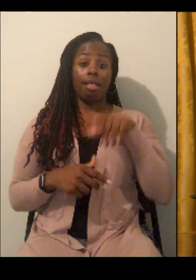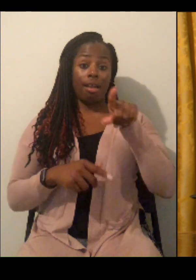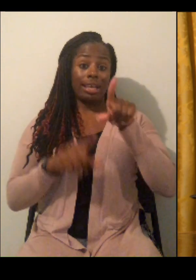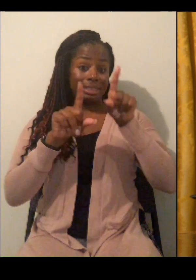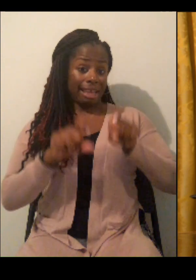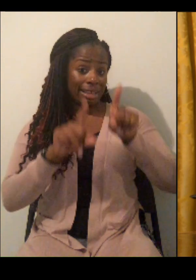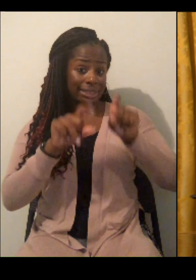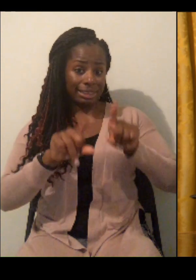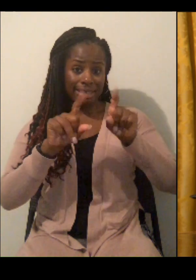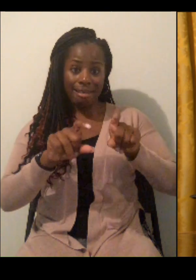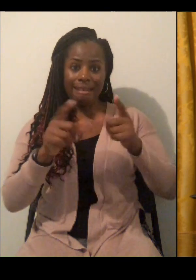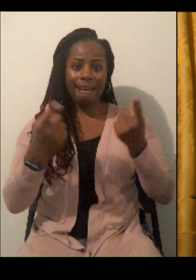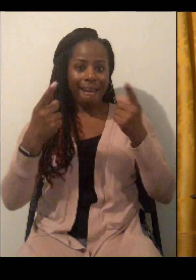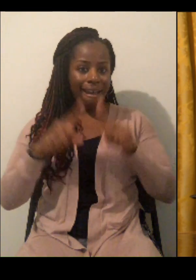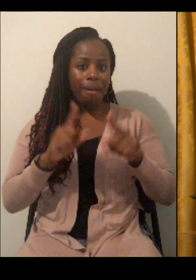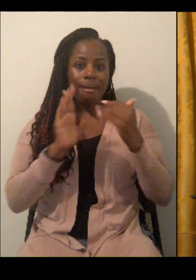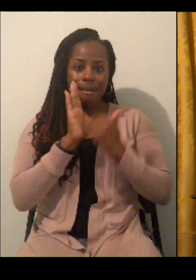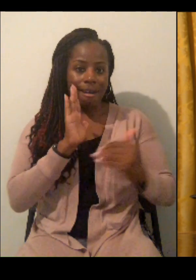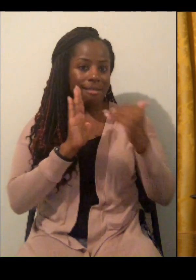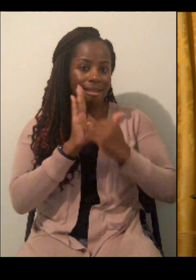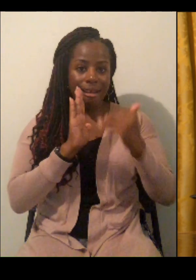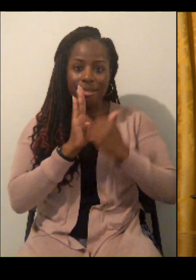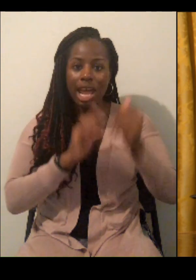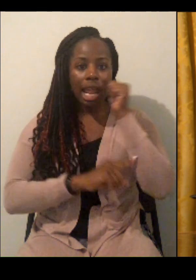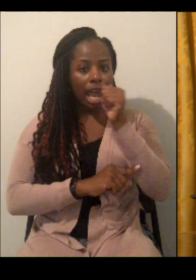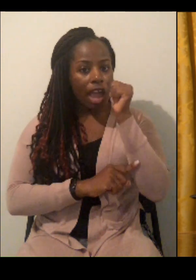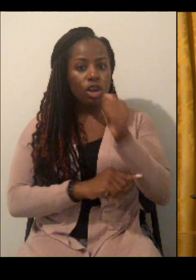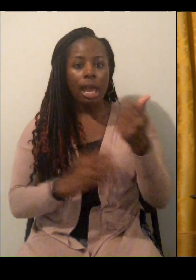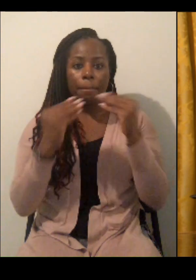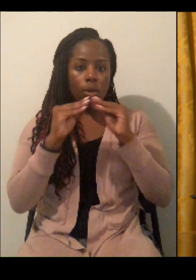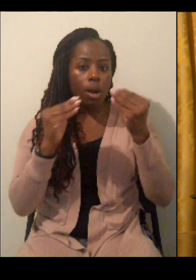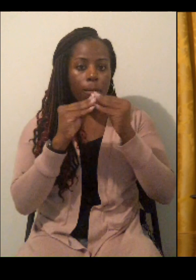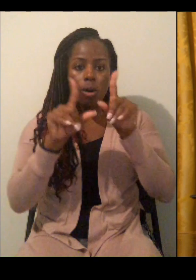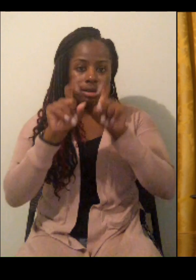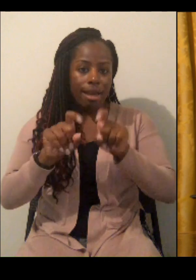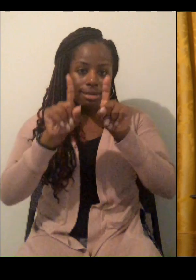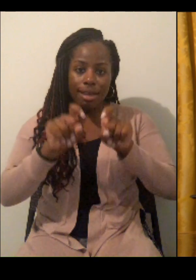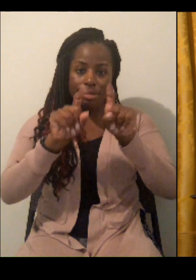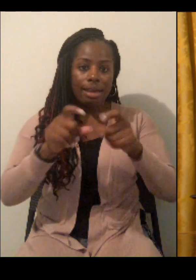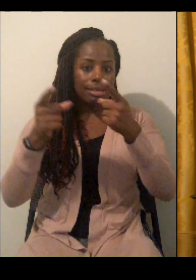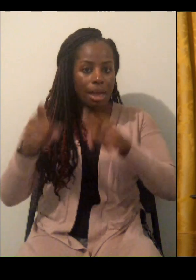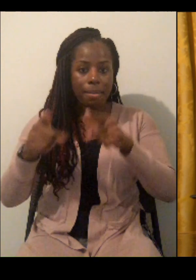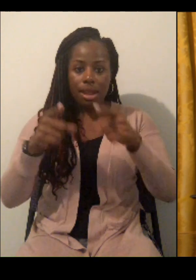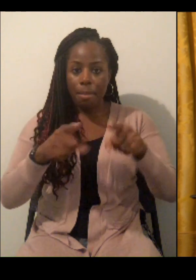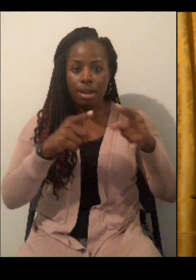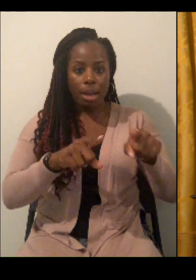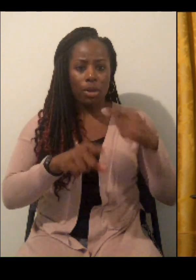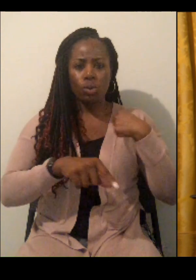rapidly day-by-day we are moving very quickly the vast majority of Americans